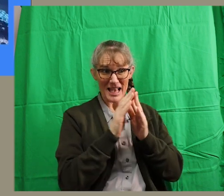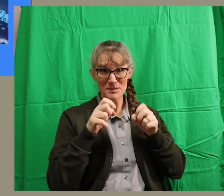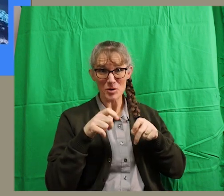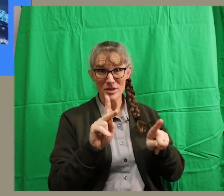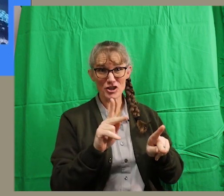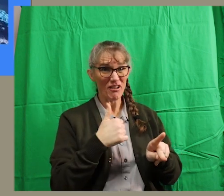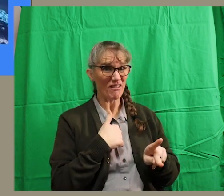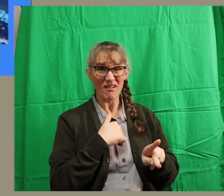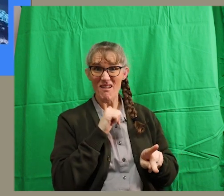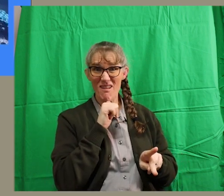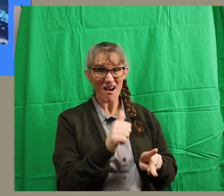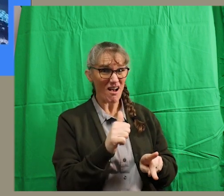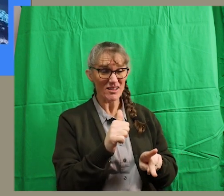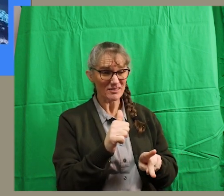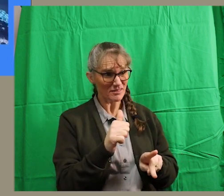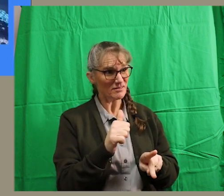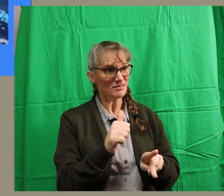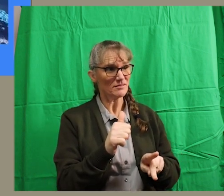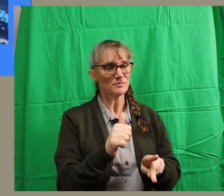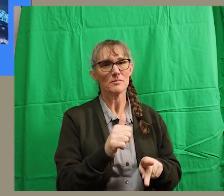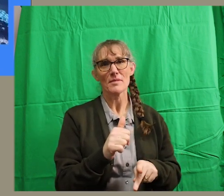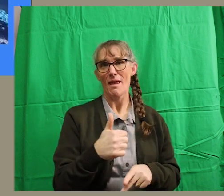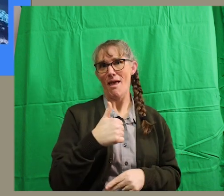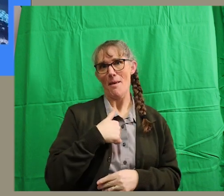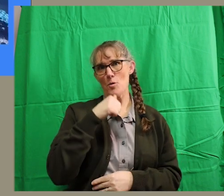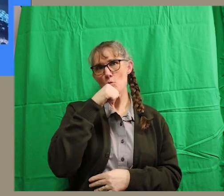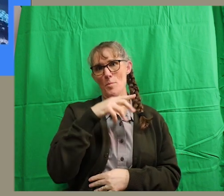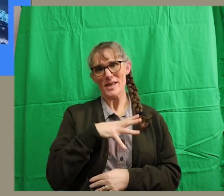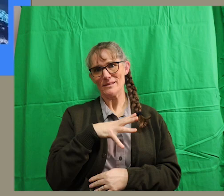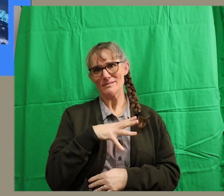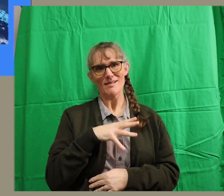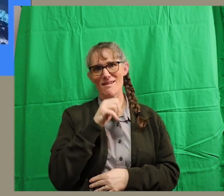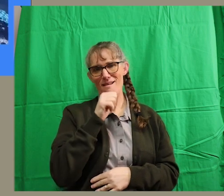I'm the only one who's worked with, I was not asked permission, I should say and I'm the only woman.